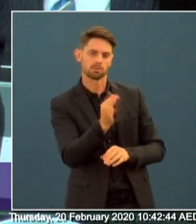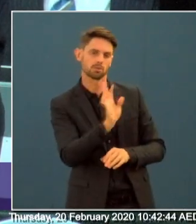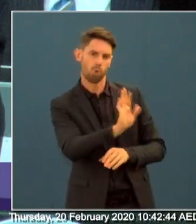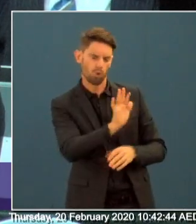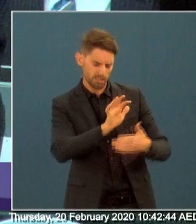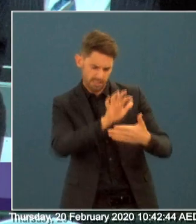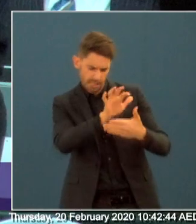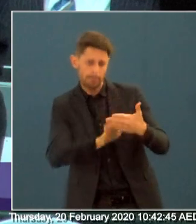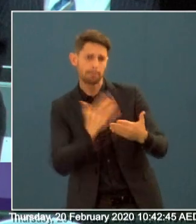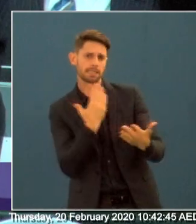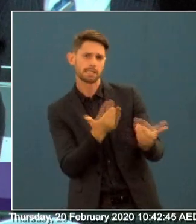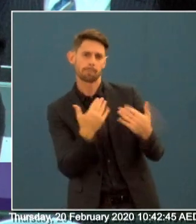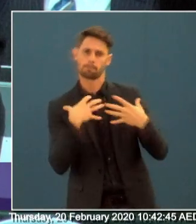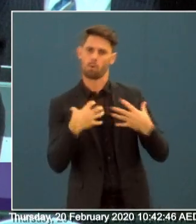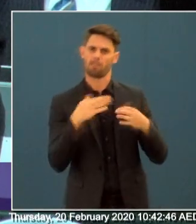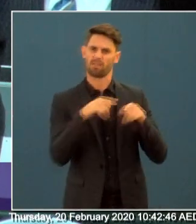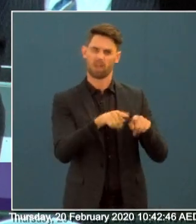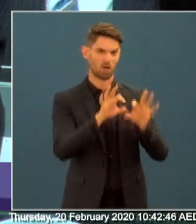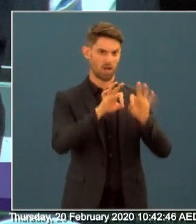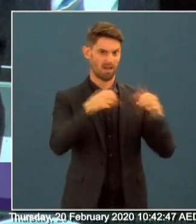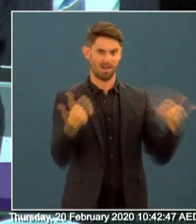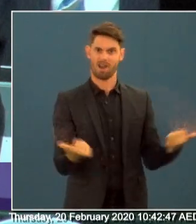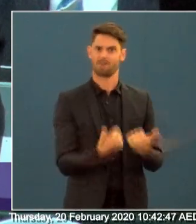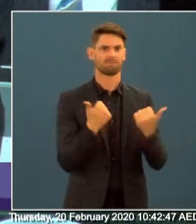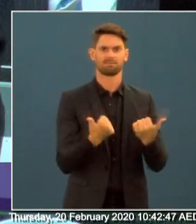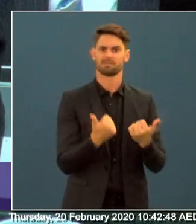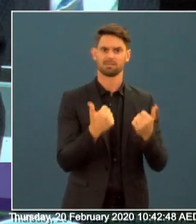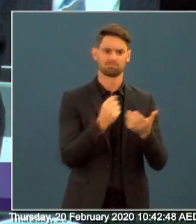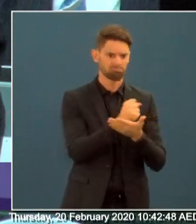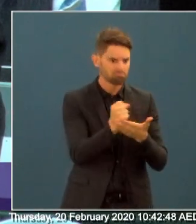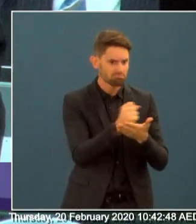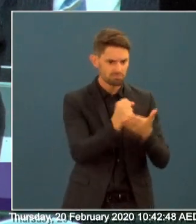what can you tell us about the nature and the source of data in Australia?